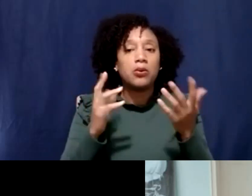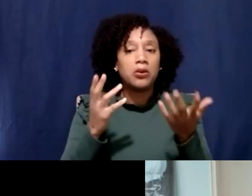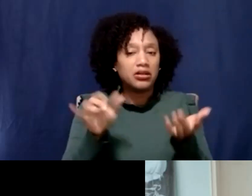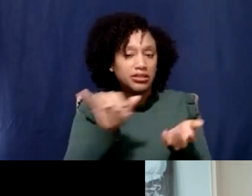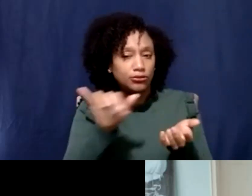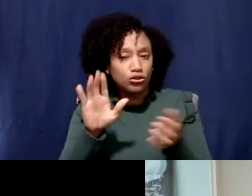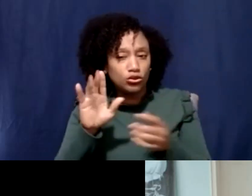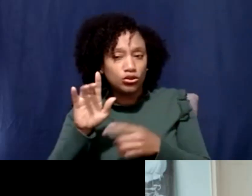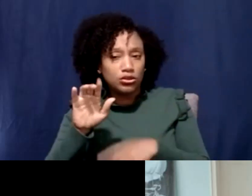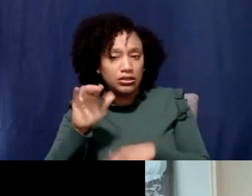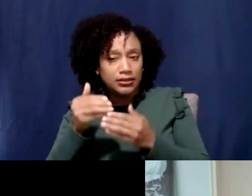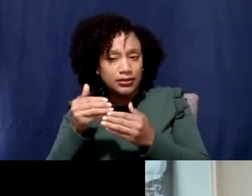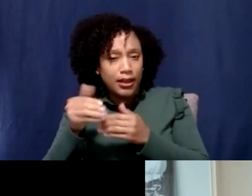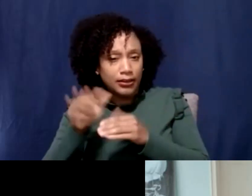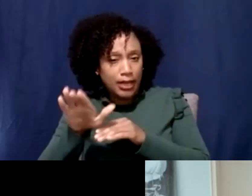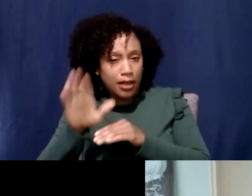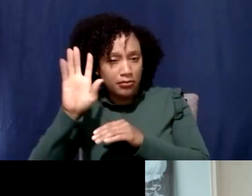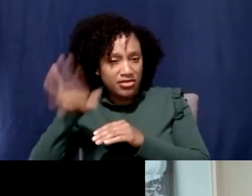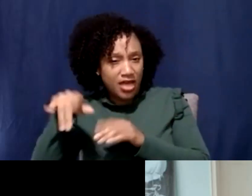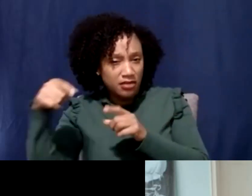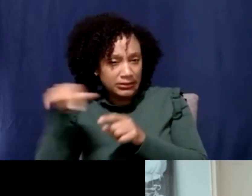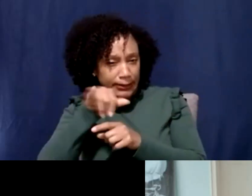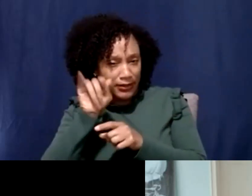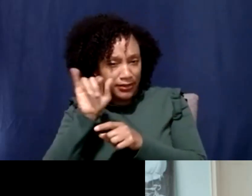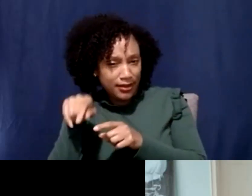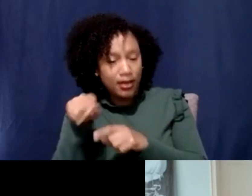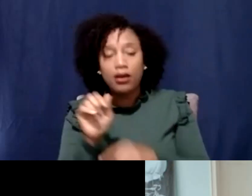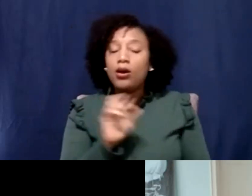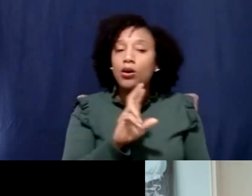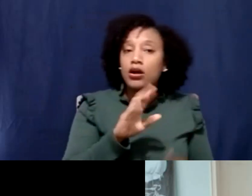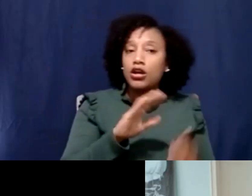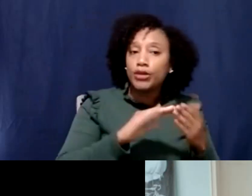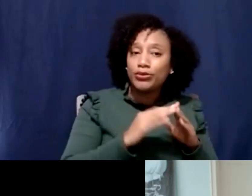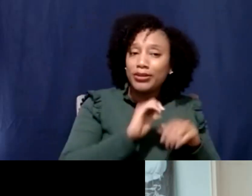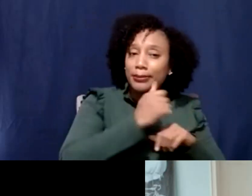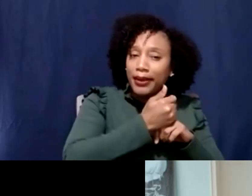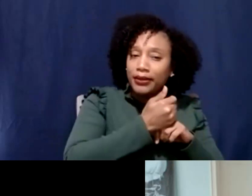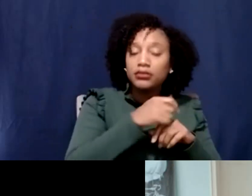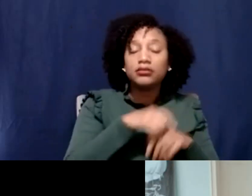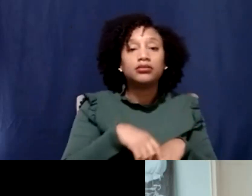or is it more project-based, community-based, similar to the Arts Activities,